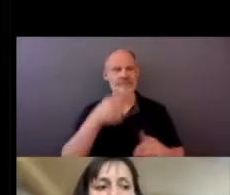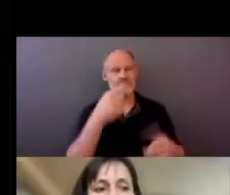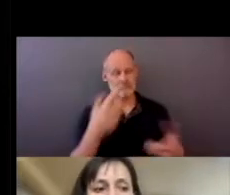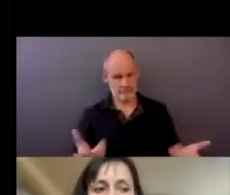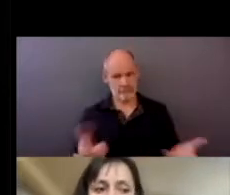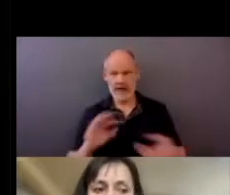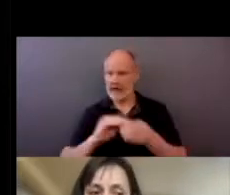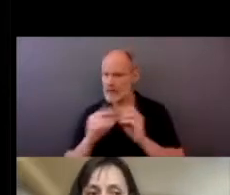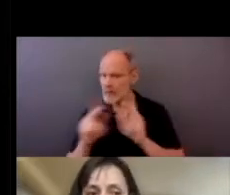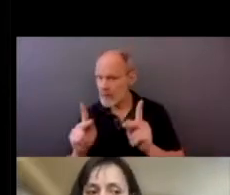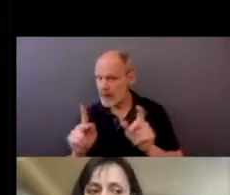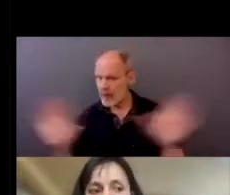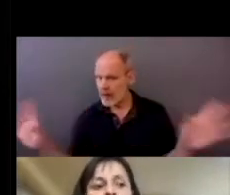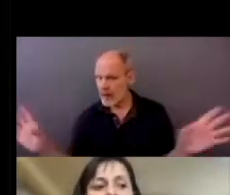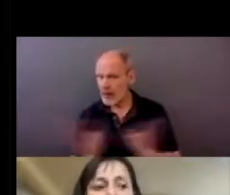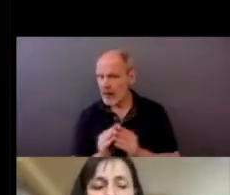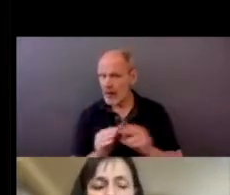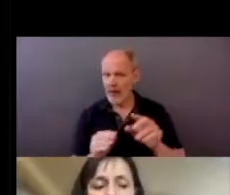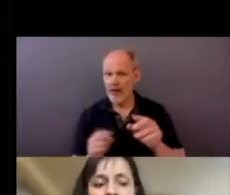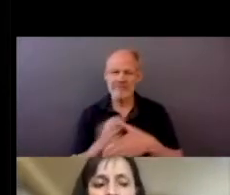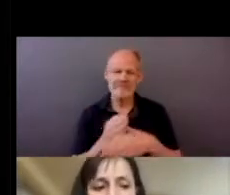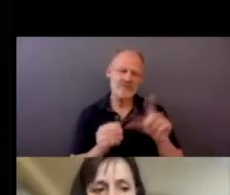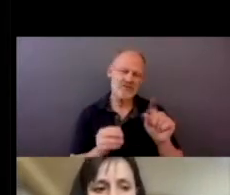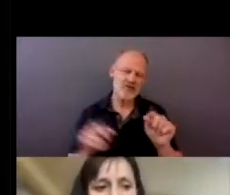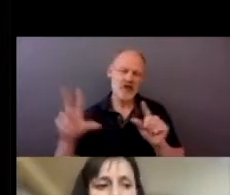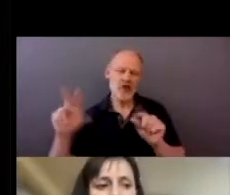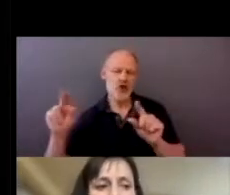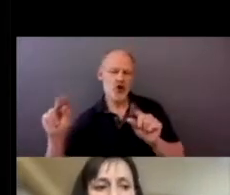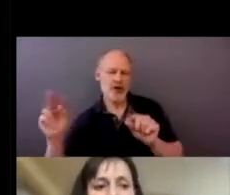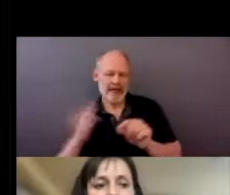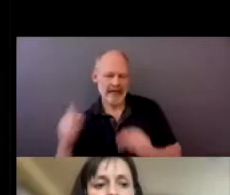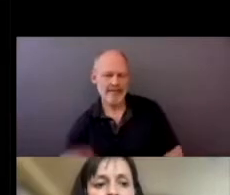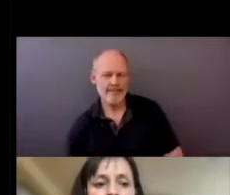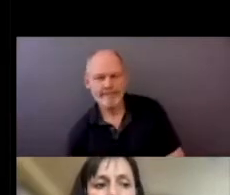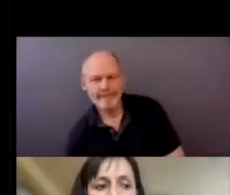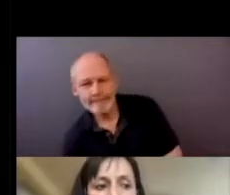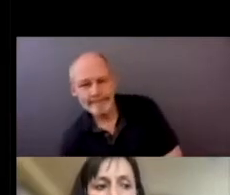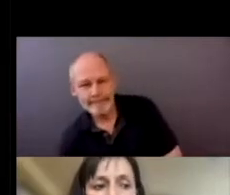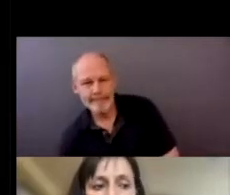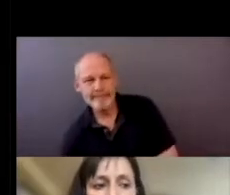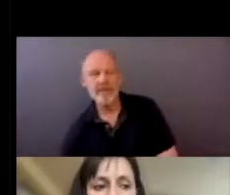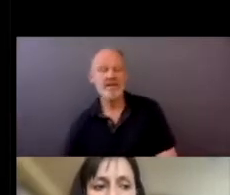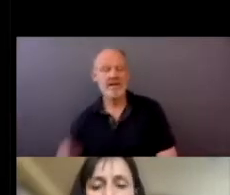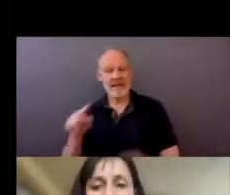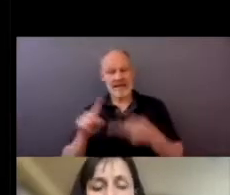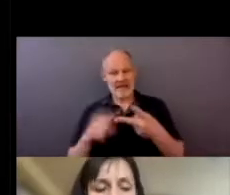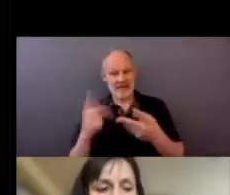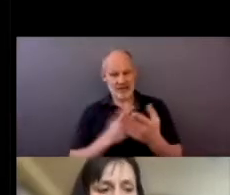The big ah-ha from developing speak imagery is that it is popular with people who do not have